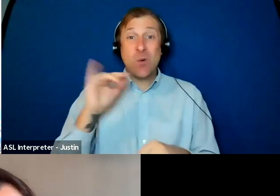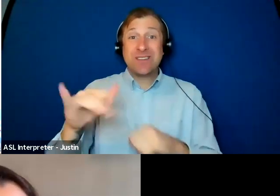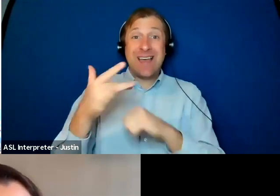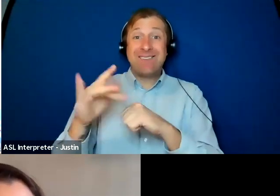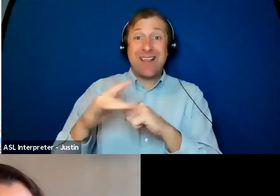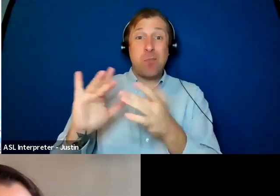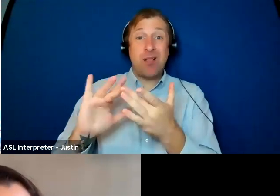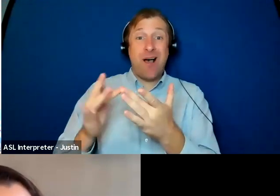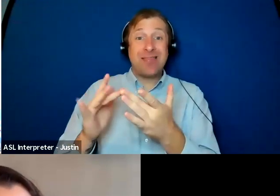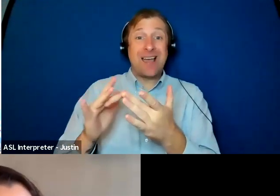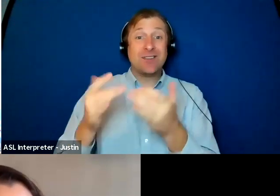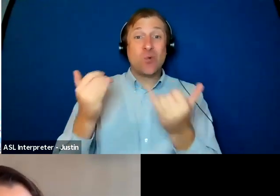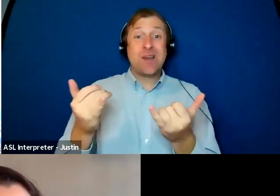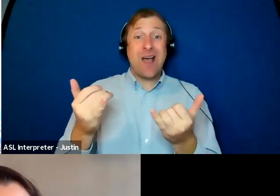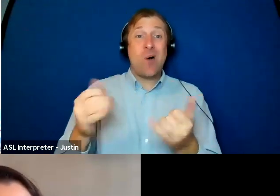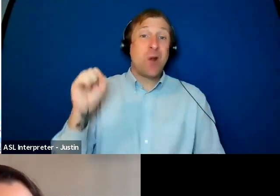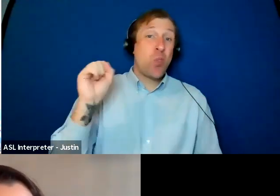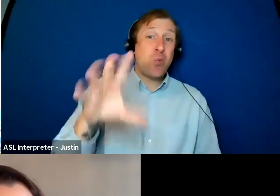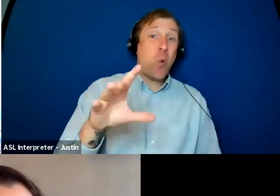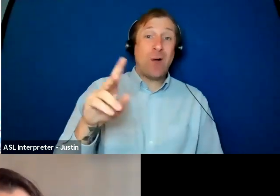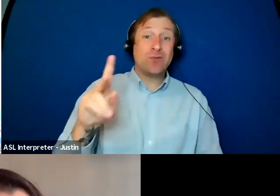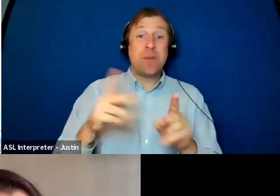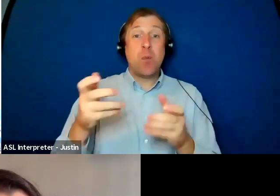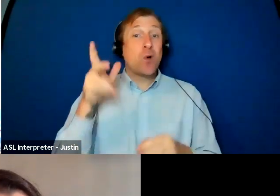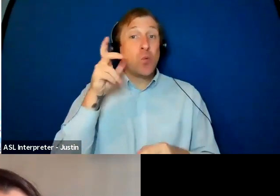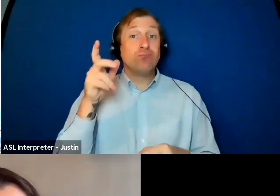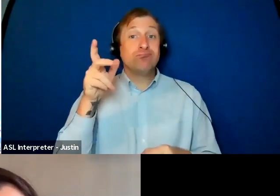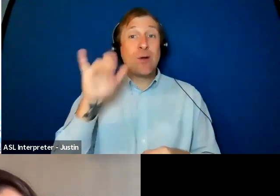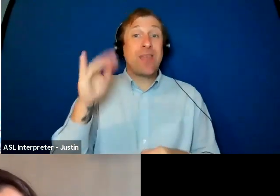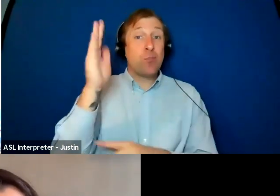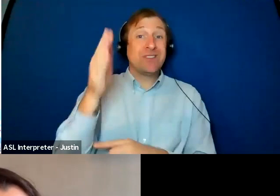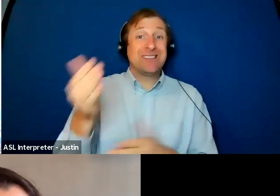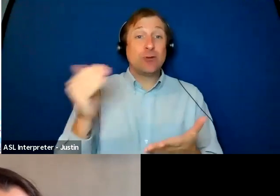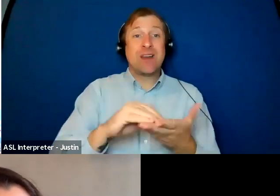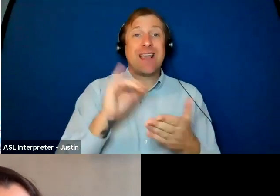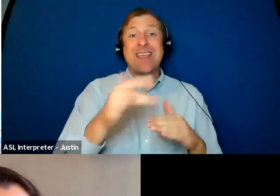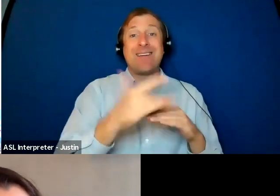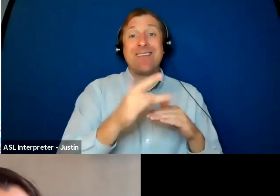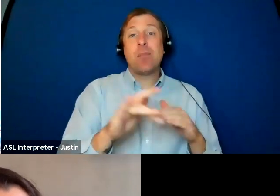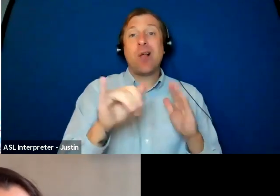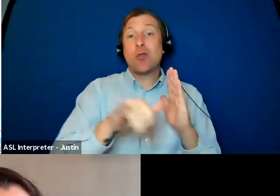So I'm gonna just gonna throw out that for people that want to hear the presentation again, it will be available on the YouTube channel,